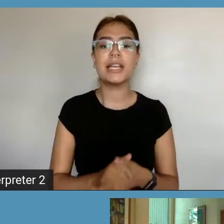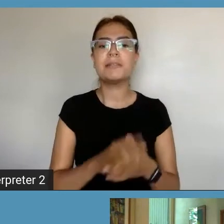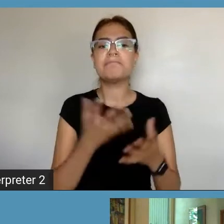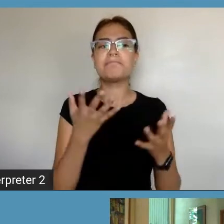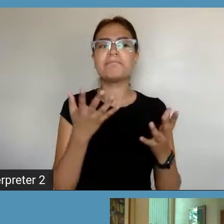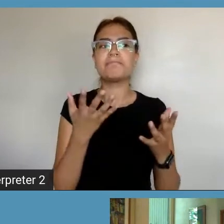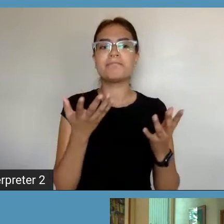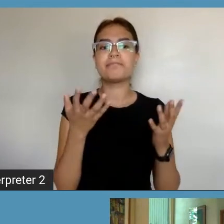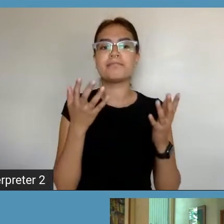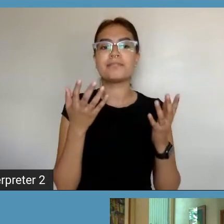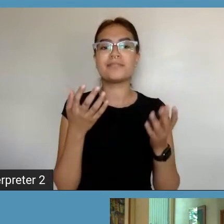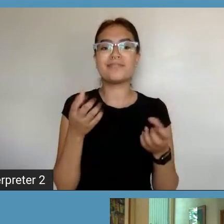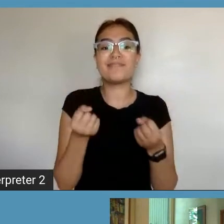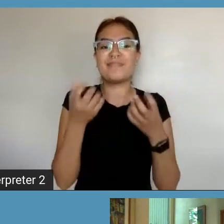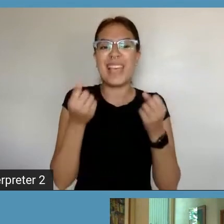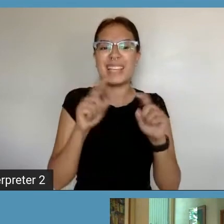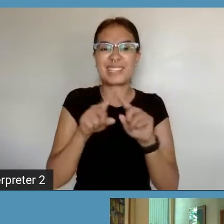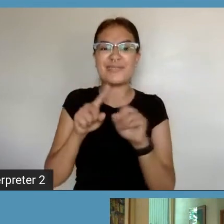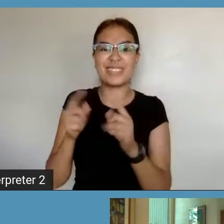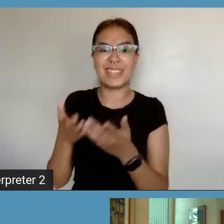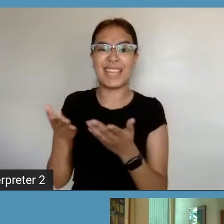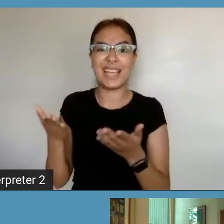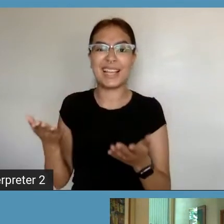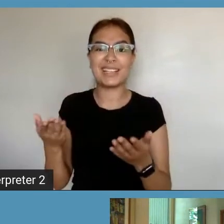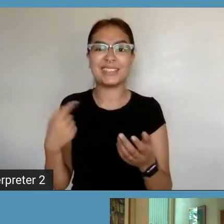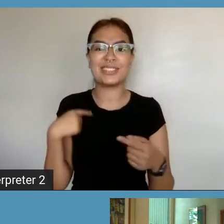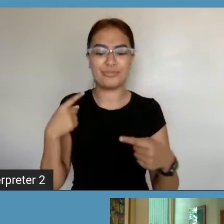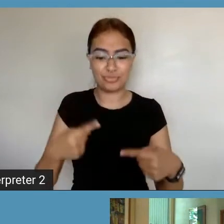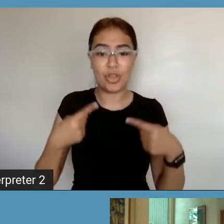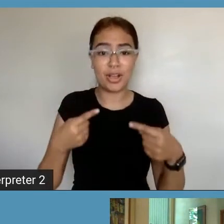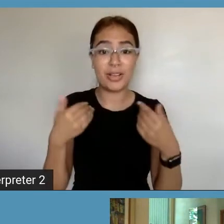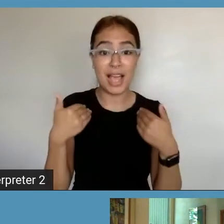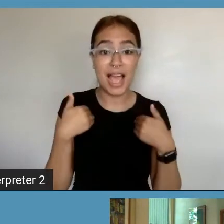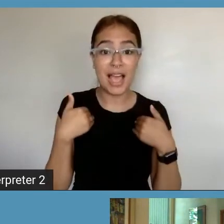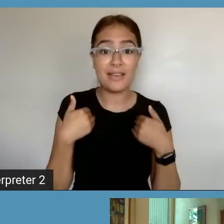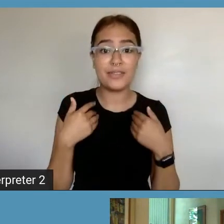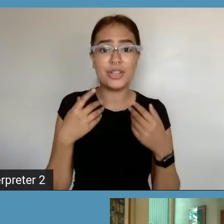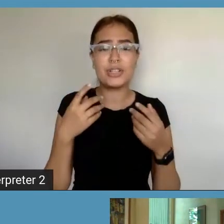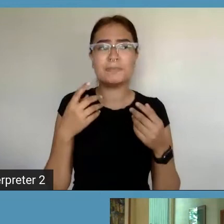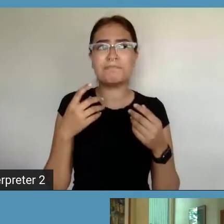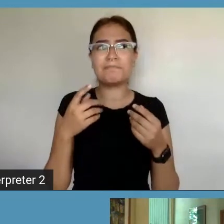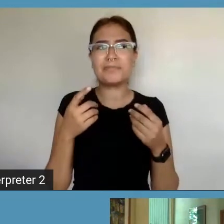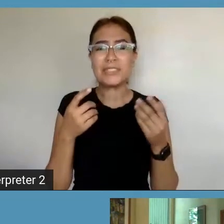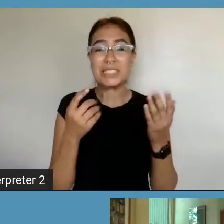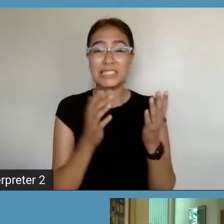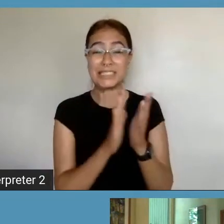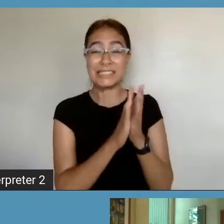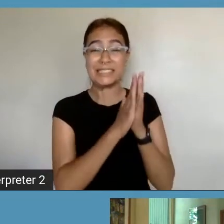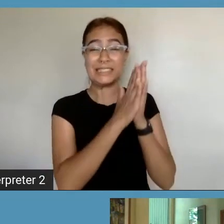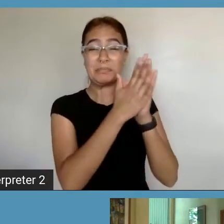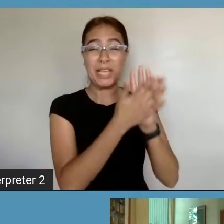is, do you digitize something that is unique or do you digitize something to just process it?